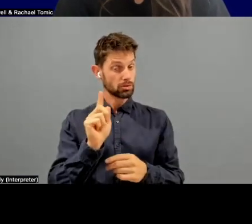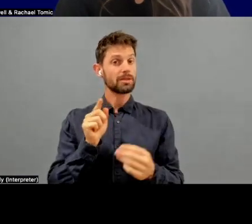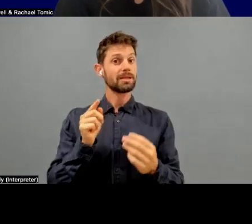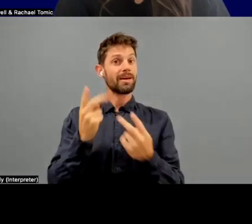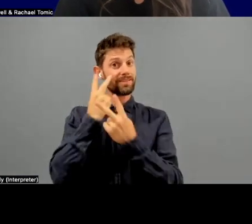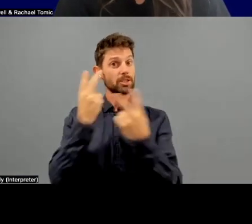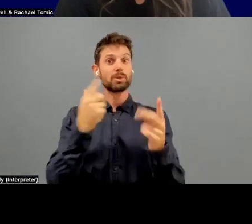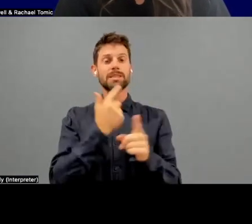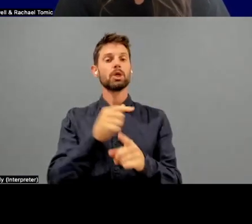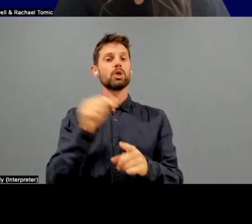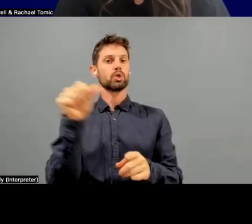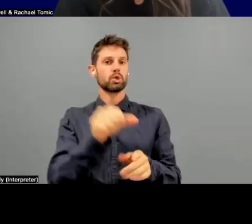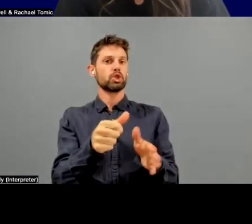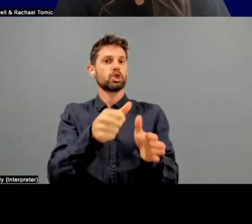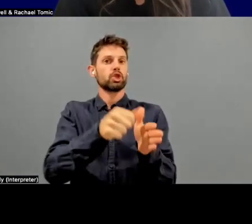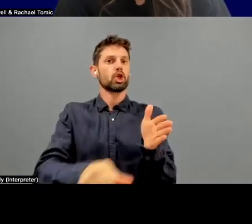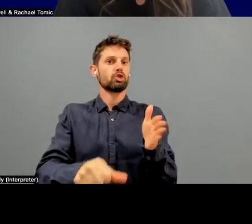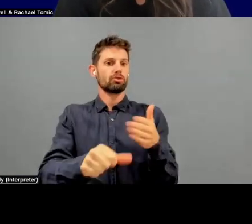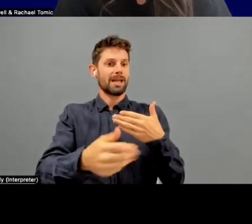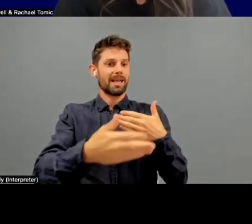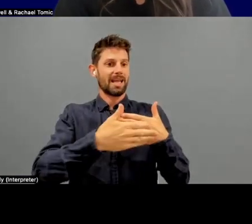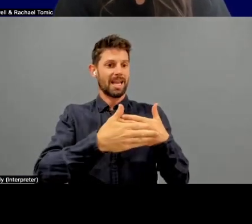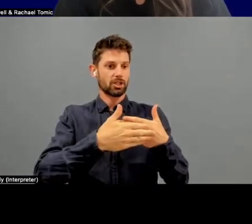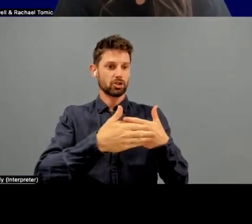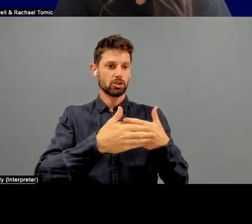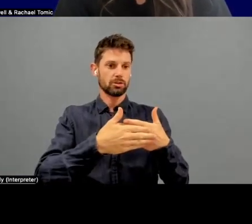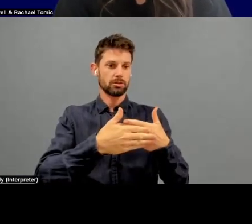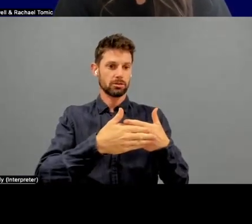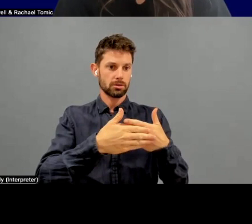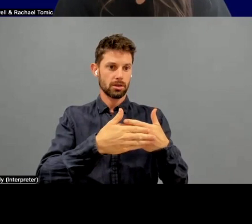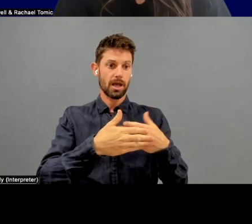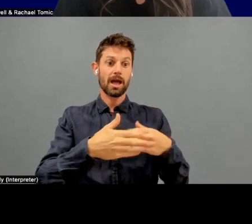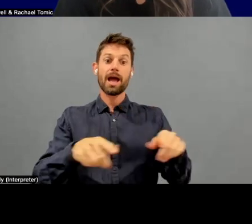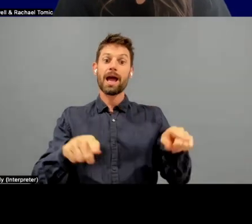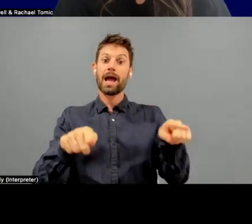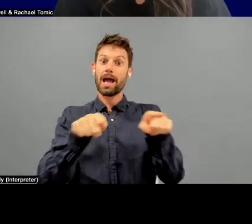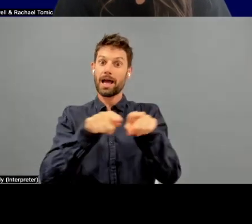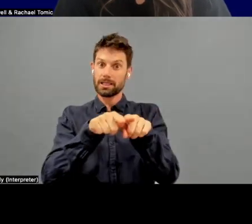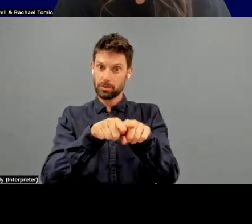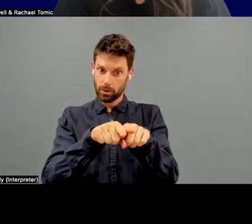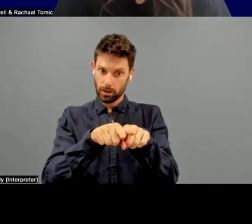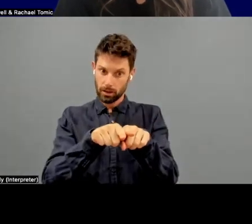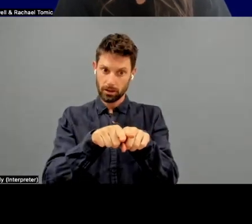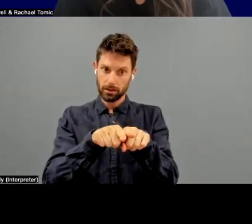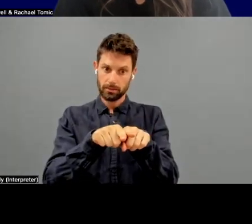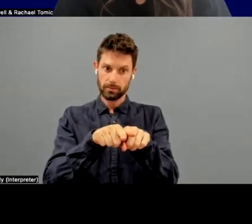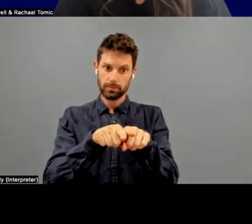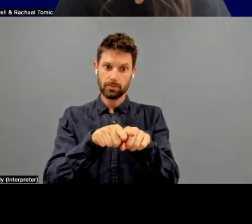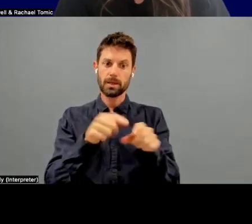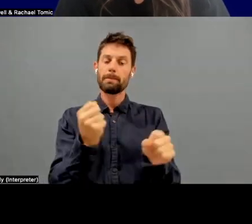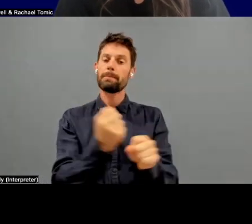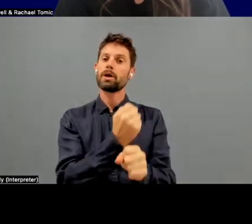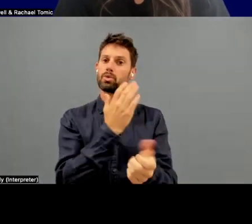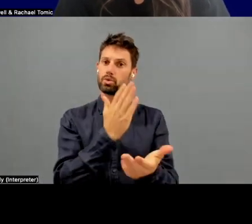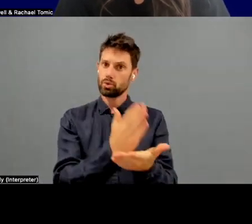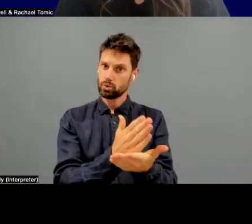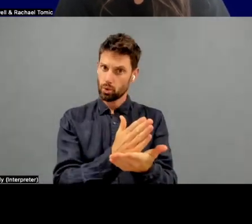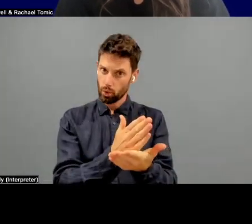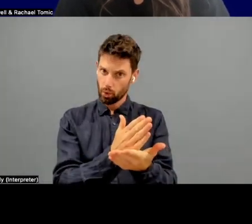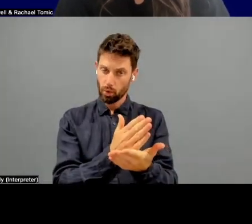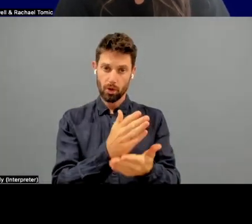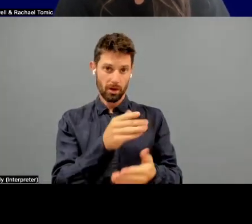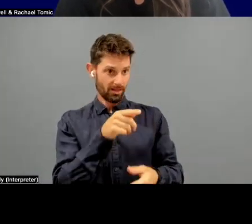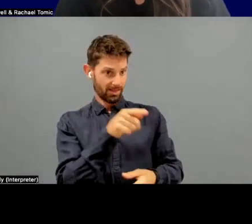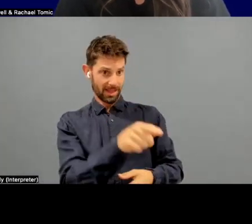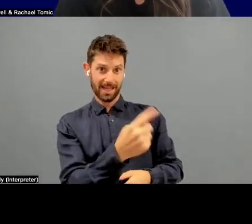correction of strabismus coupled with making sure that the individual has good alignment